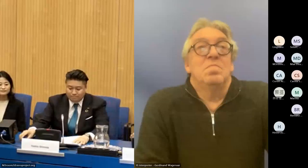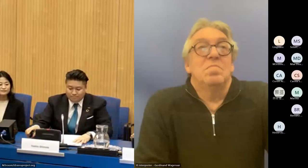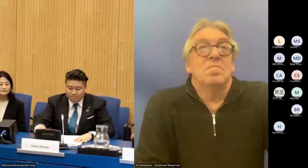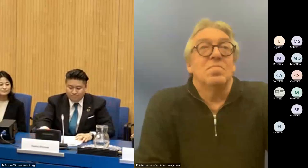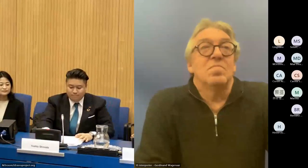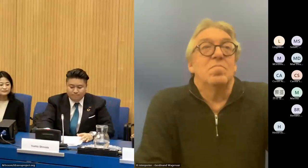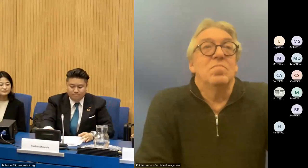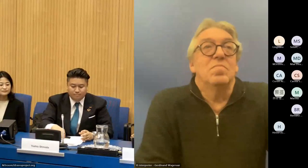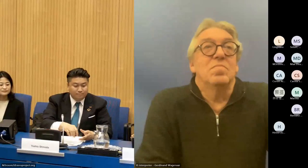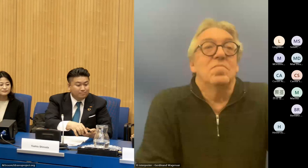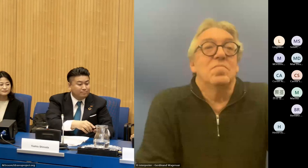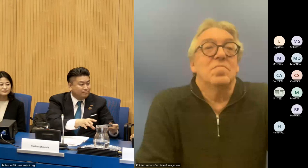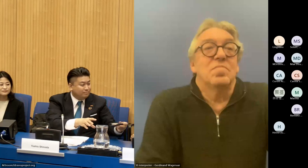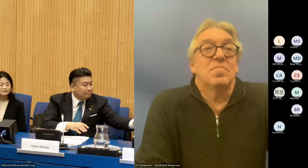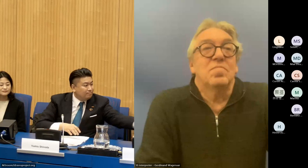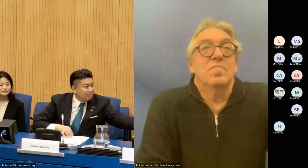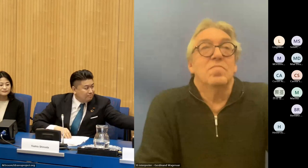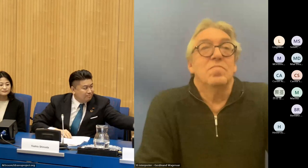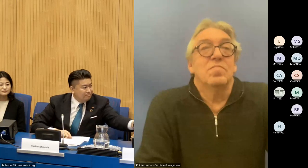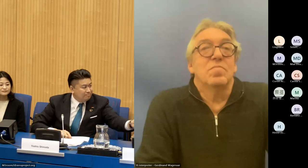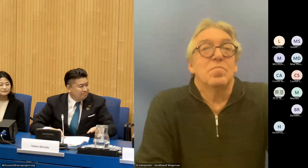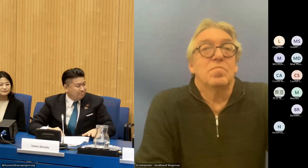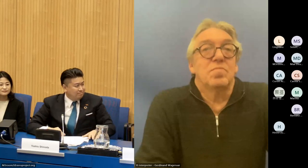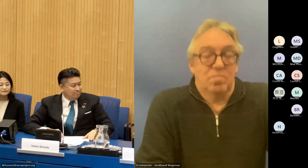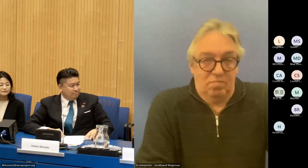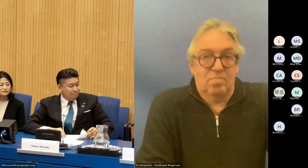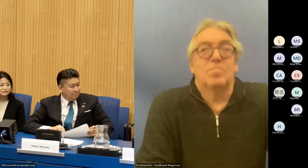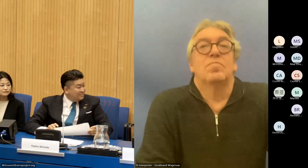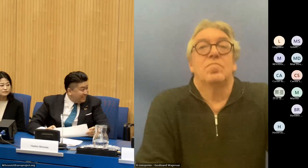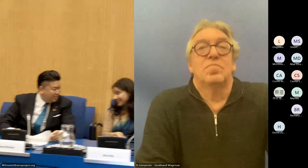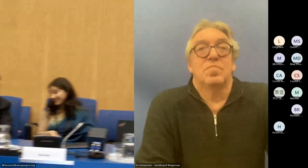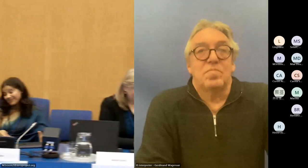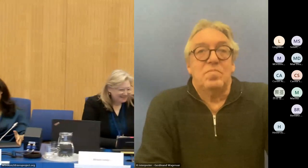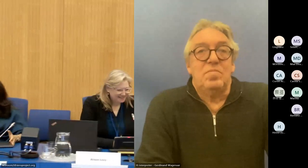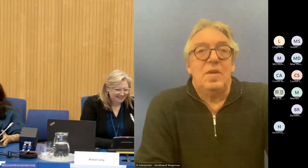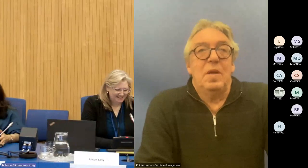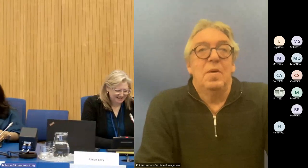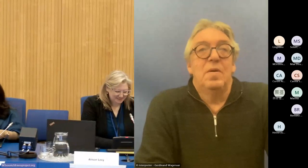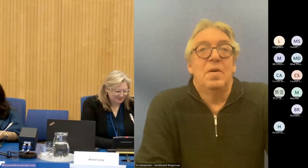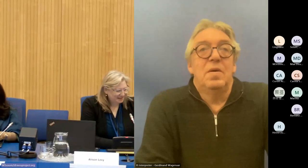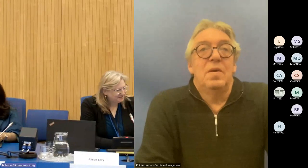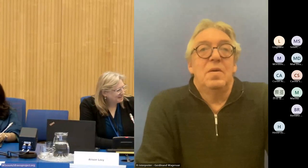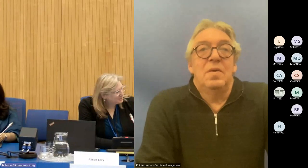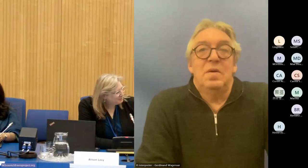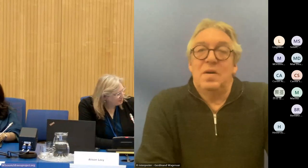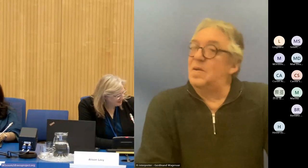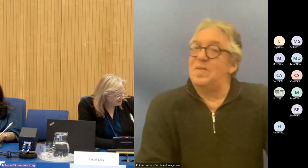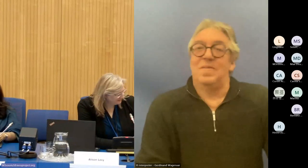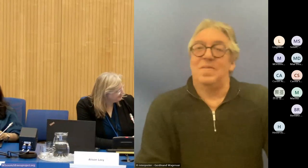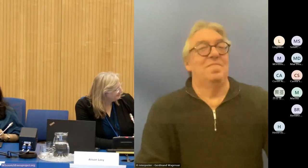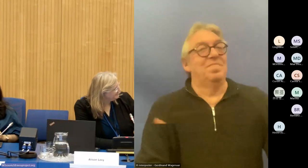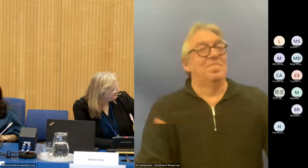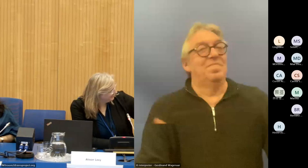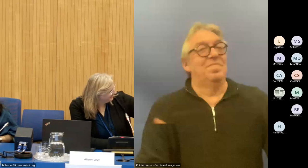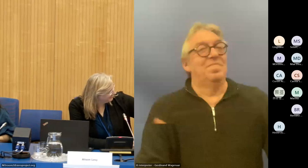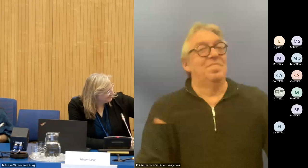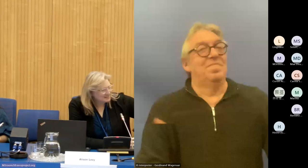Next will have Doctor Martin,